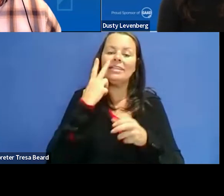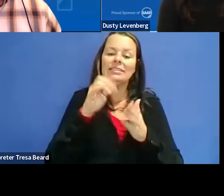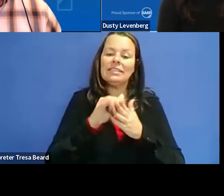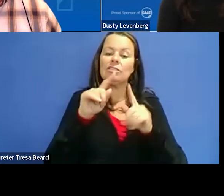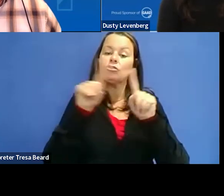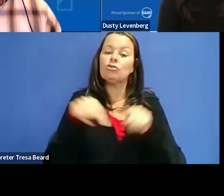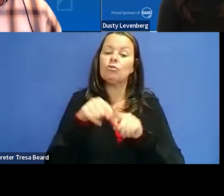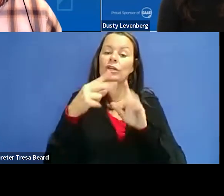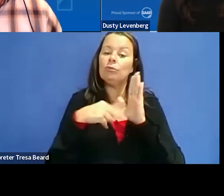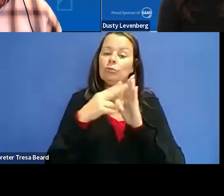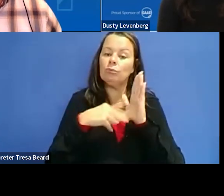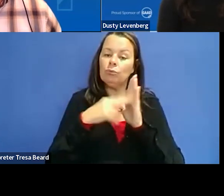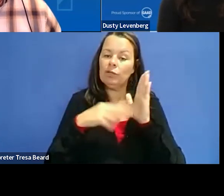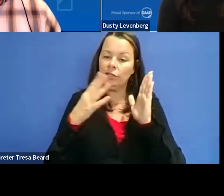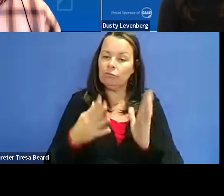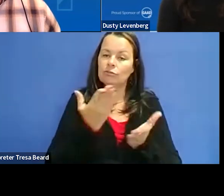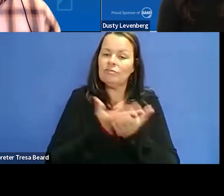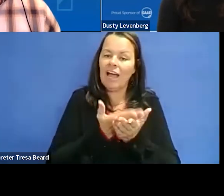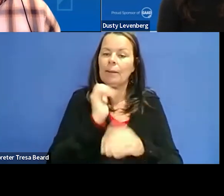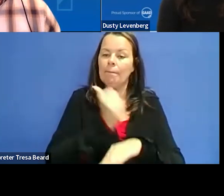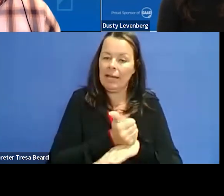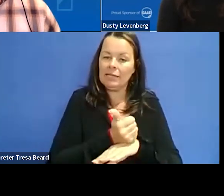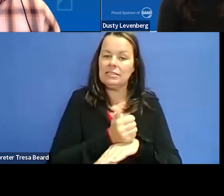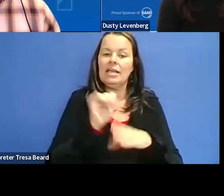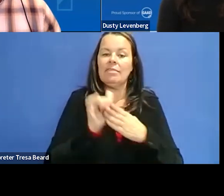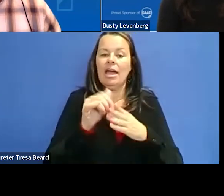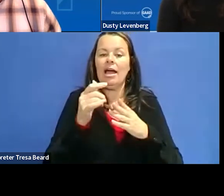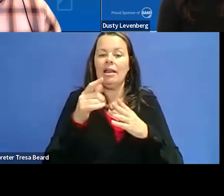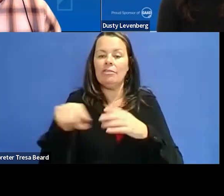to justify the exclusion of other AT.